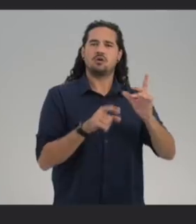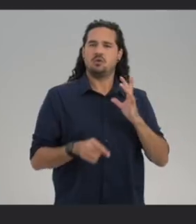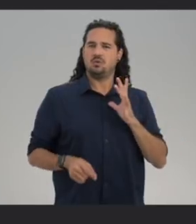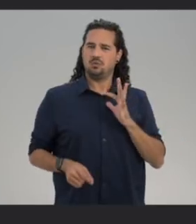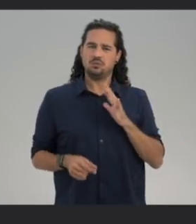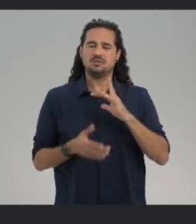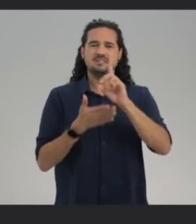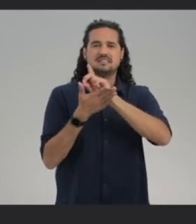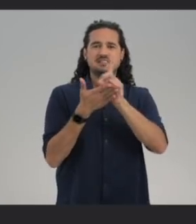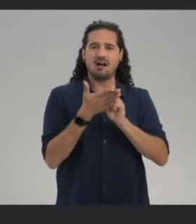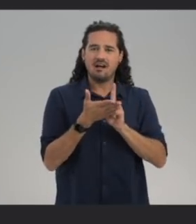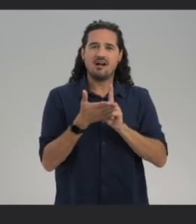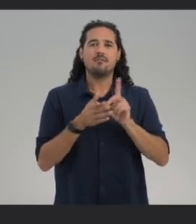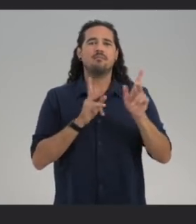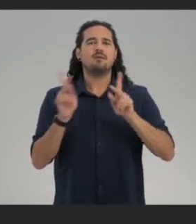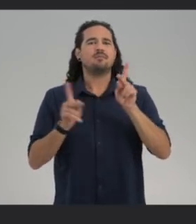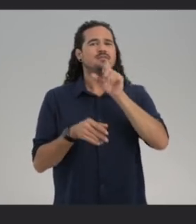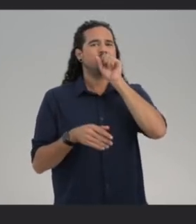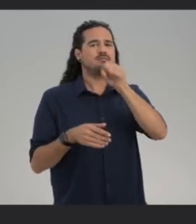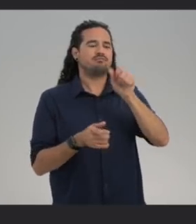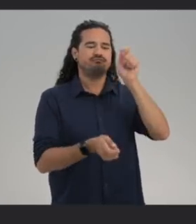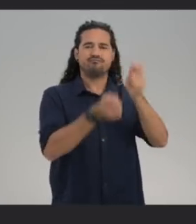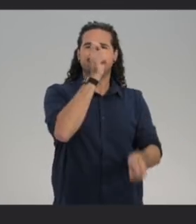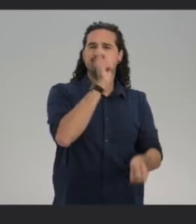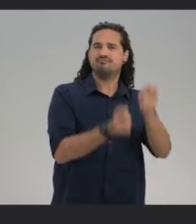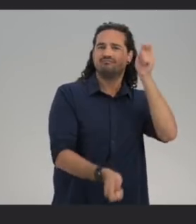And most of all, they love its versatility.